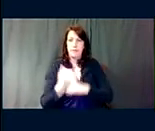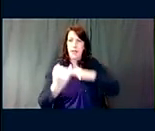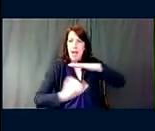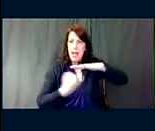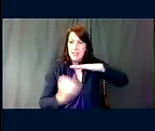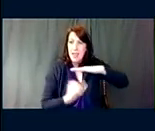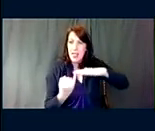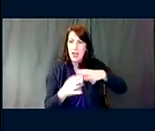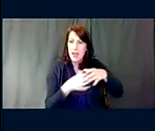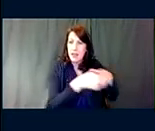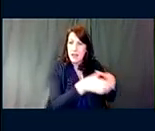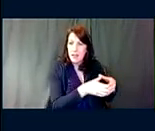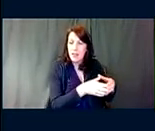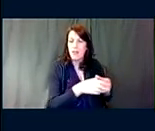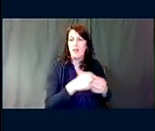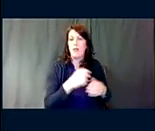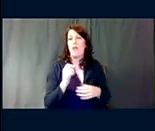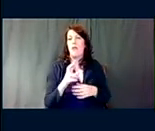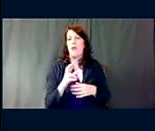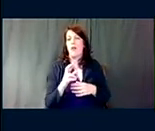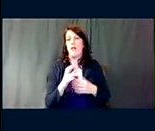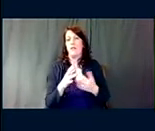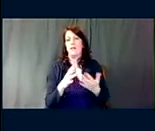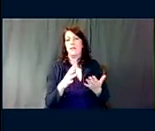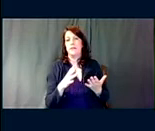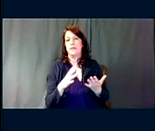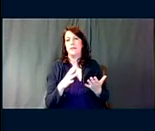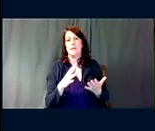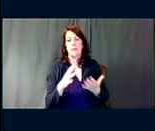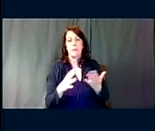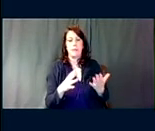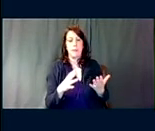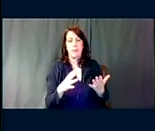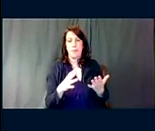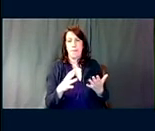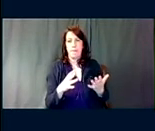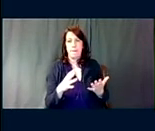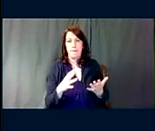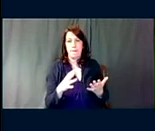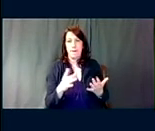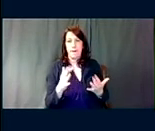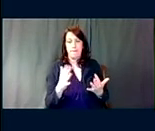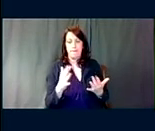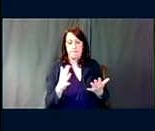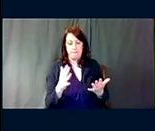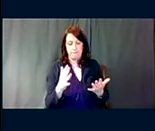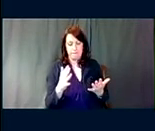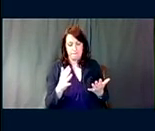SIMILAR MAYBE THEY HAVE BEEN ISOLATED OR THEY HAVE BEEN --